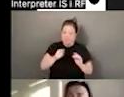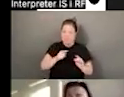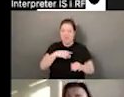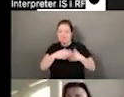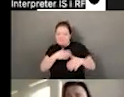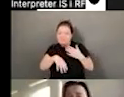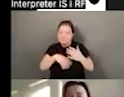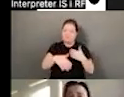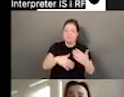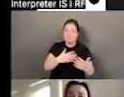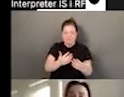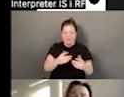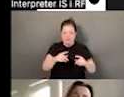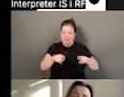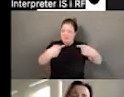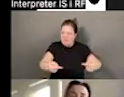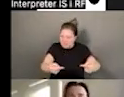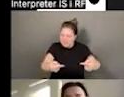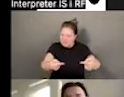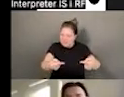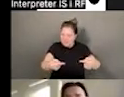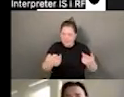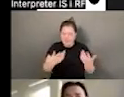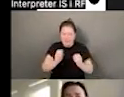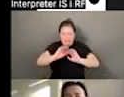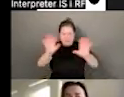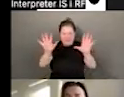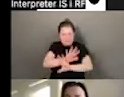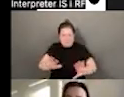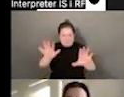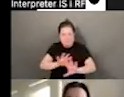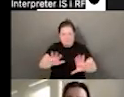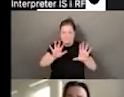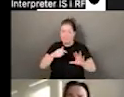What are the conclusions of this? And then we are not really interested. We would like to have a real problem